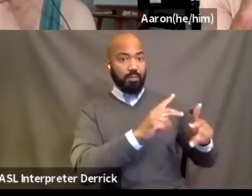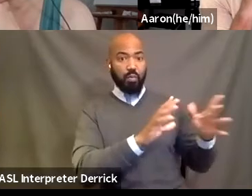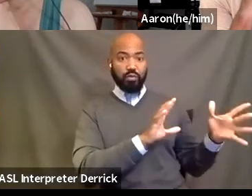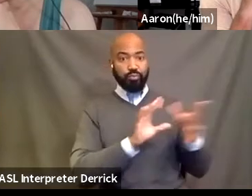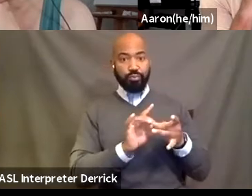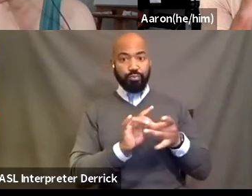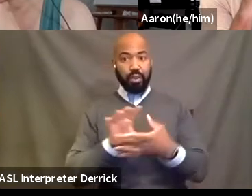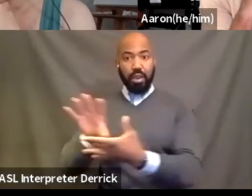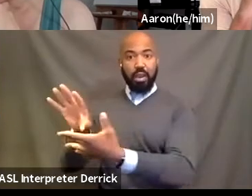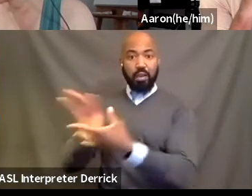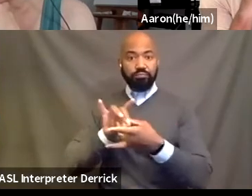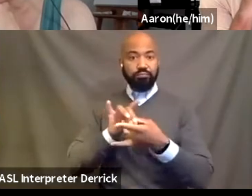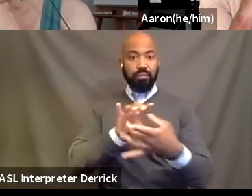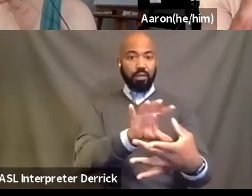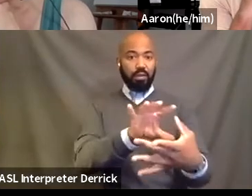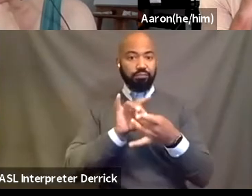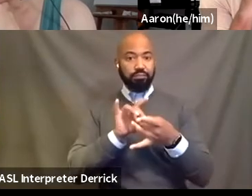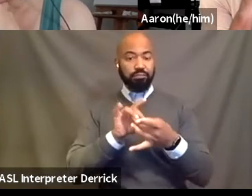Benjamin (they/them/elle): I i've been thinking a lot about.